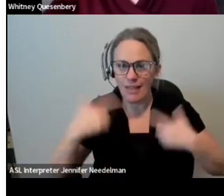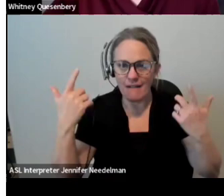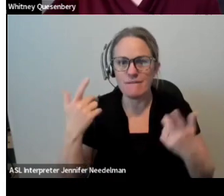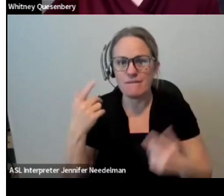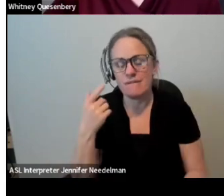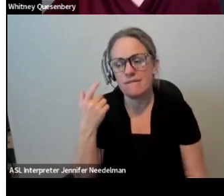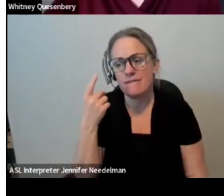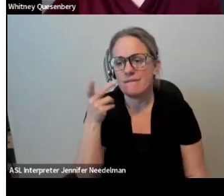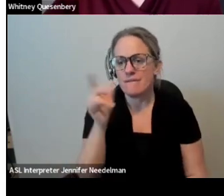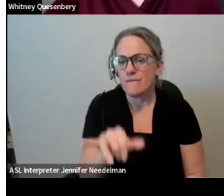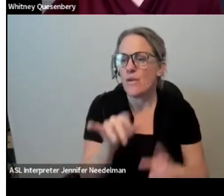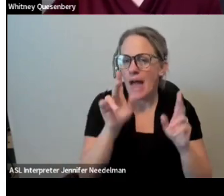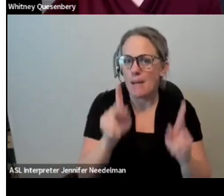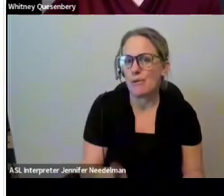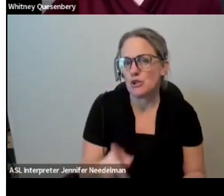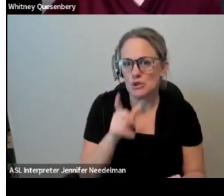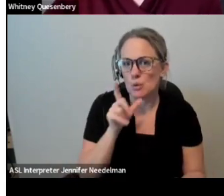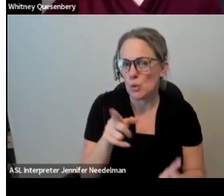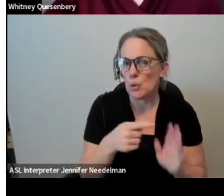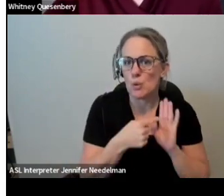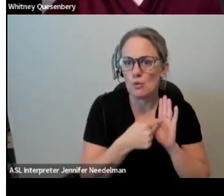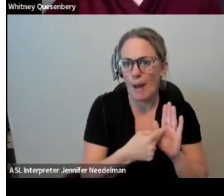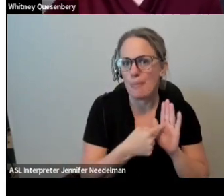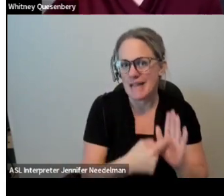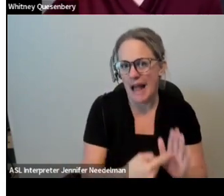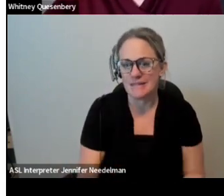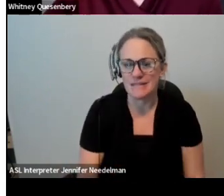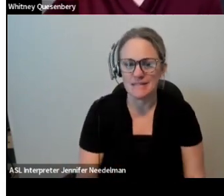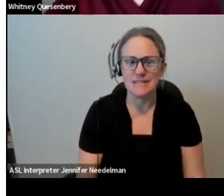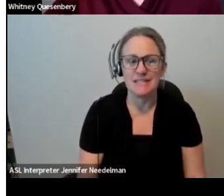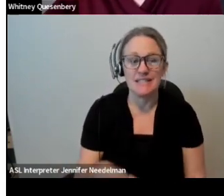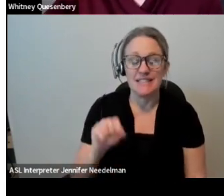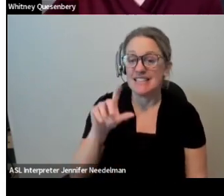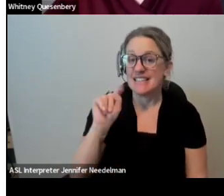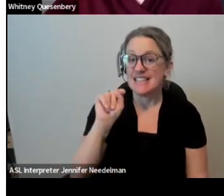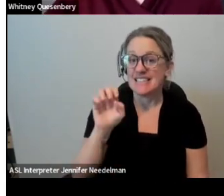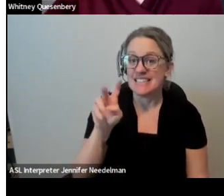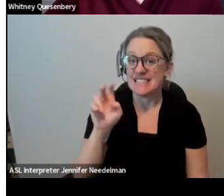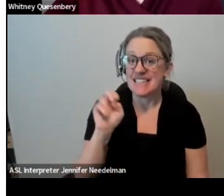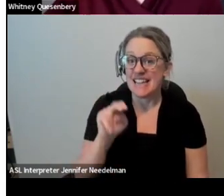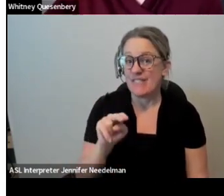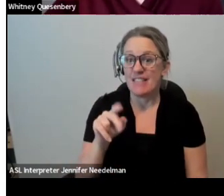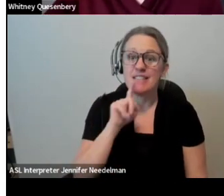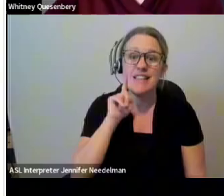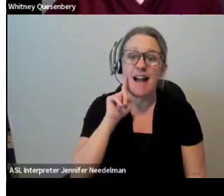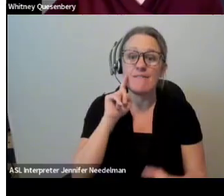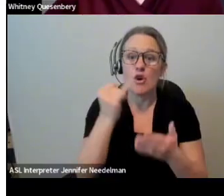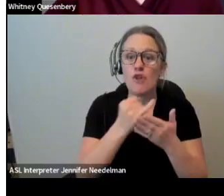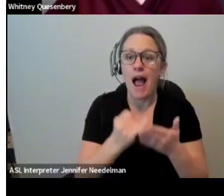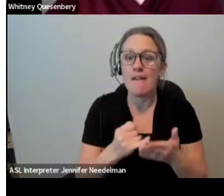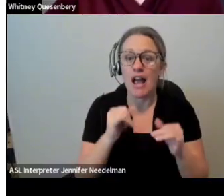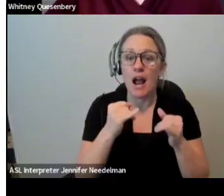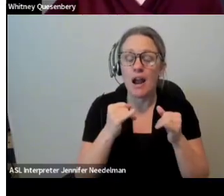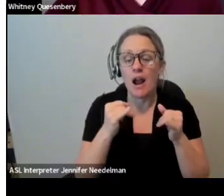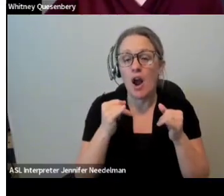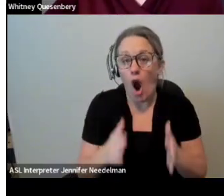for the person you're representing, Steven, who's the, the deaf graphic artist. He says, my only disability is the rest of you don't sign.